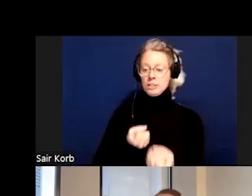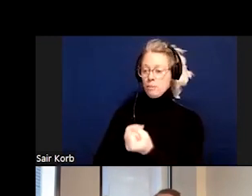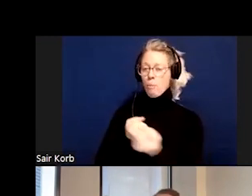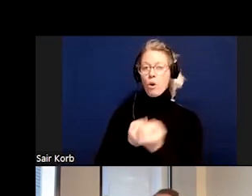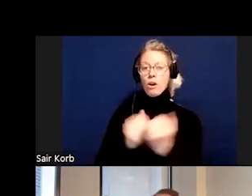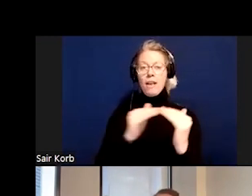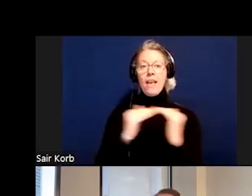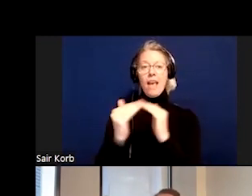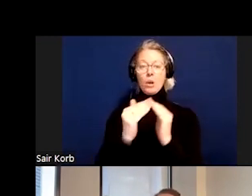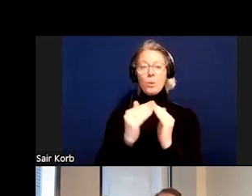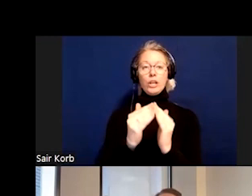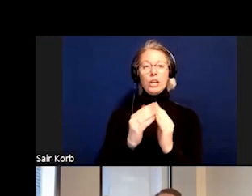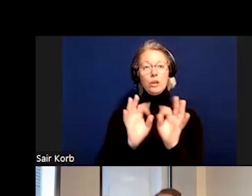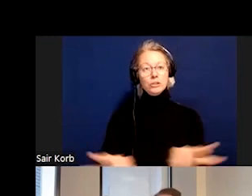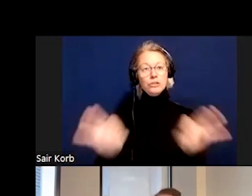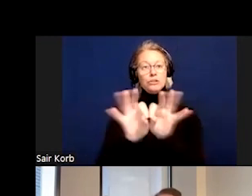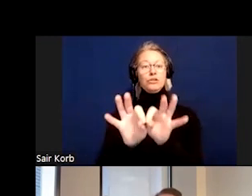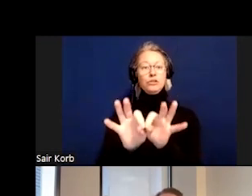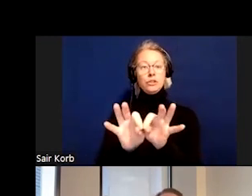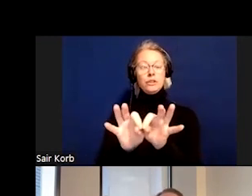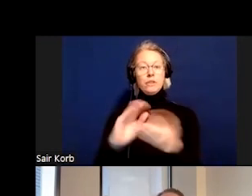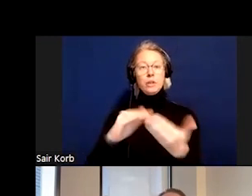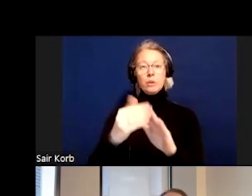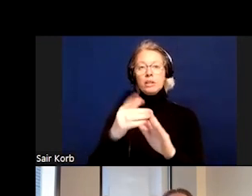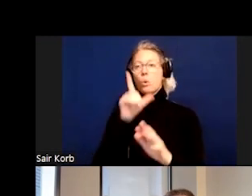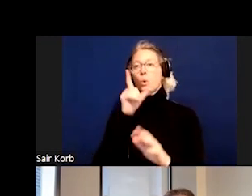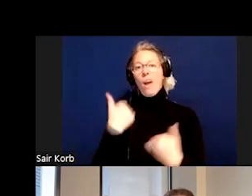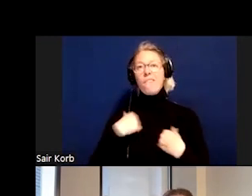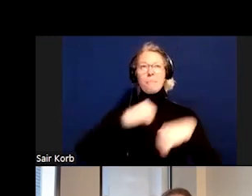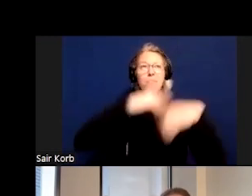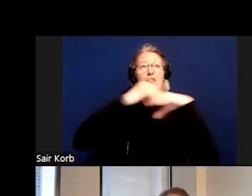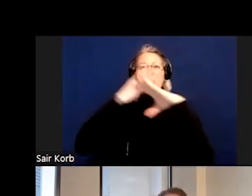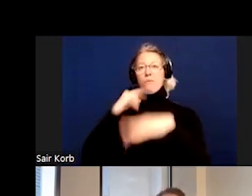or that experience barriers to access arts funding. This program has been operating as